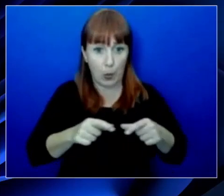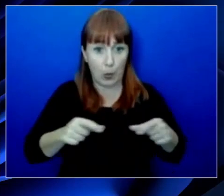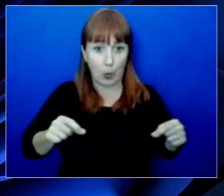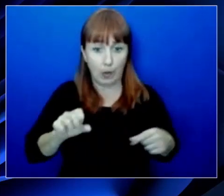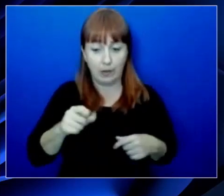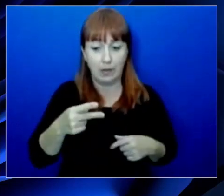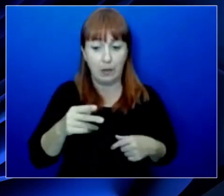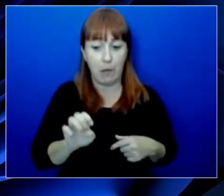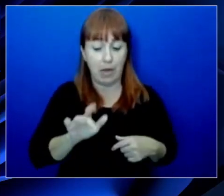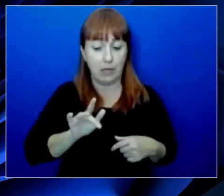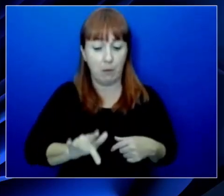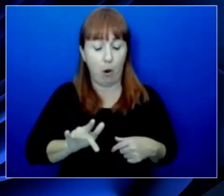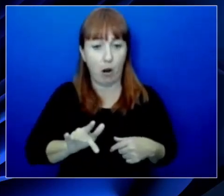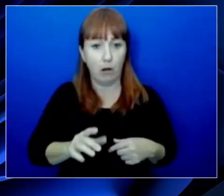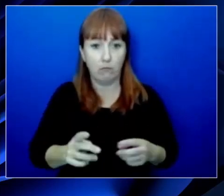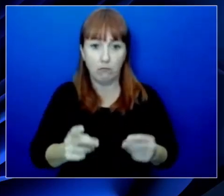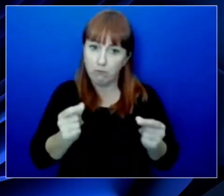we go directly into quick settings,